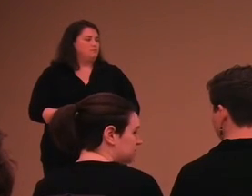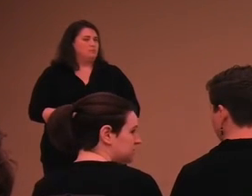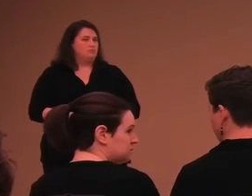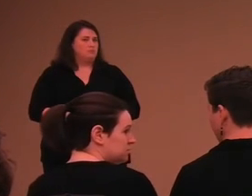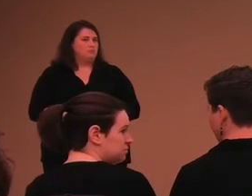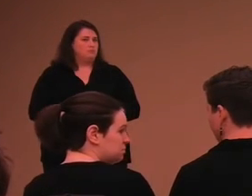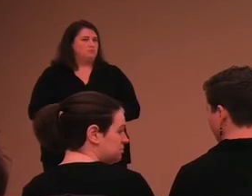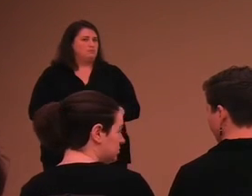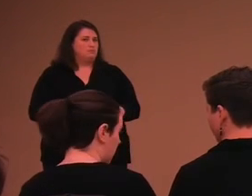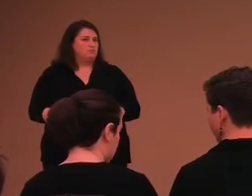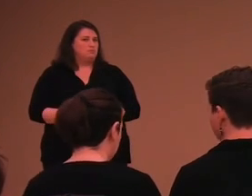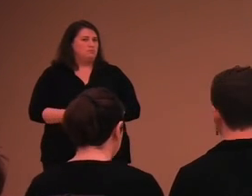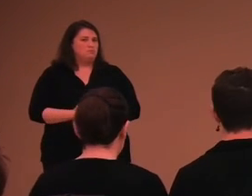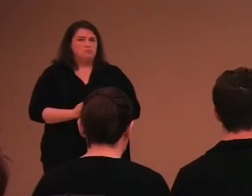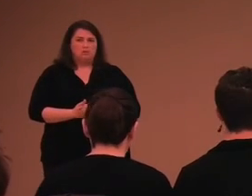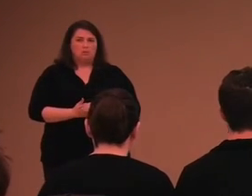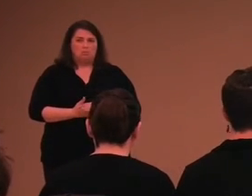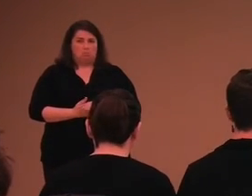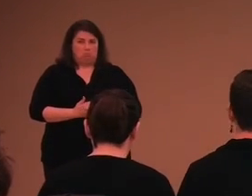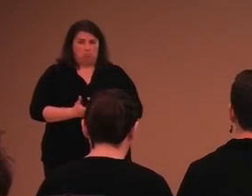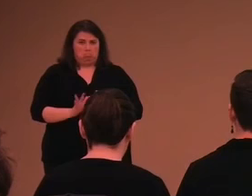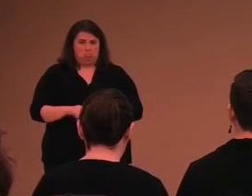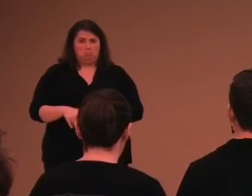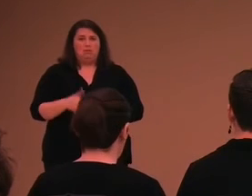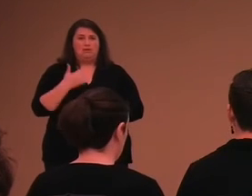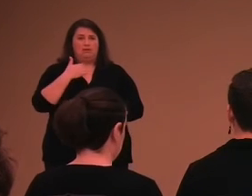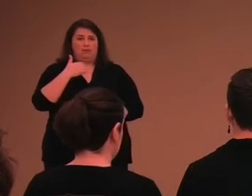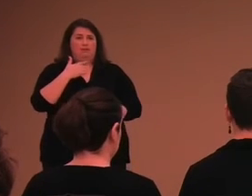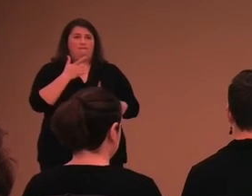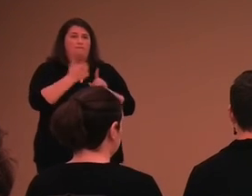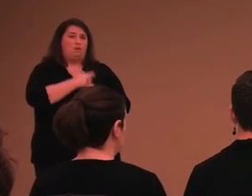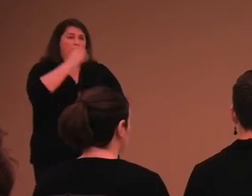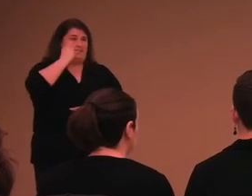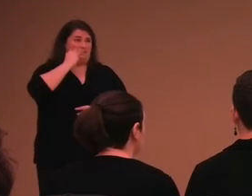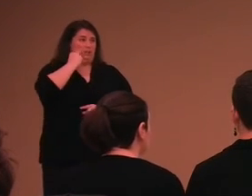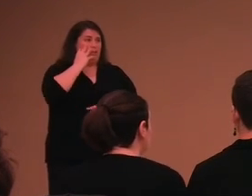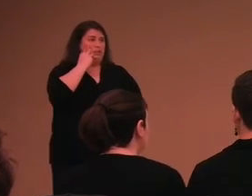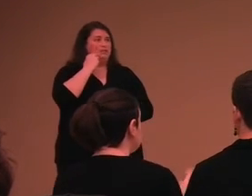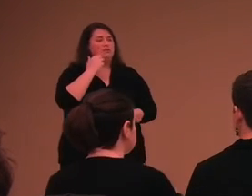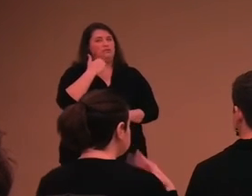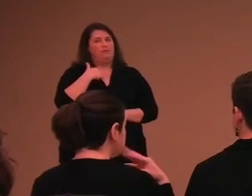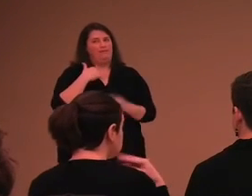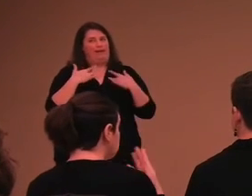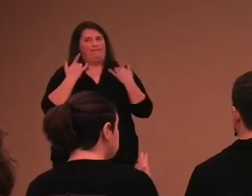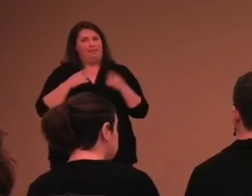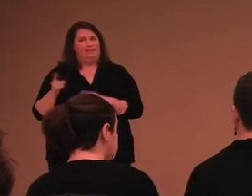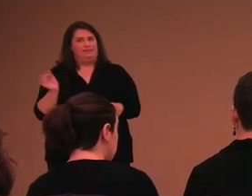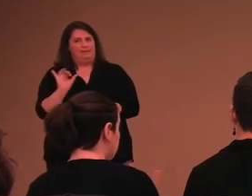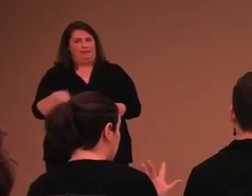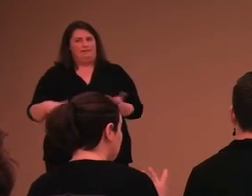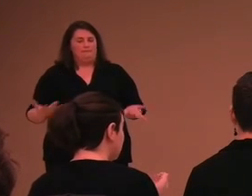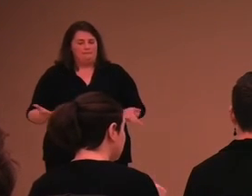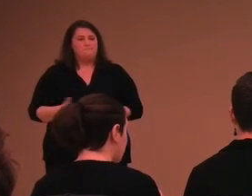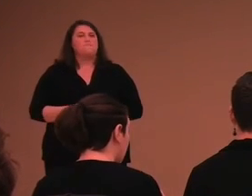So I speak from experience that we have had some events like that we had a